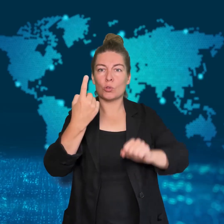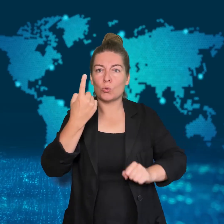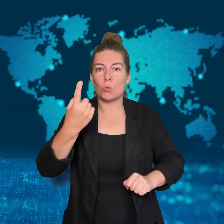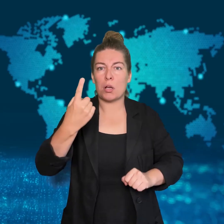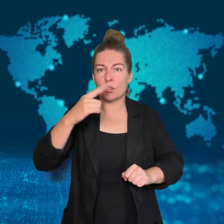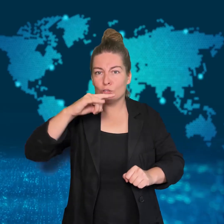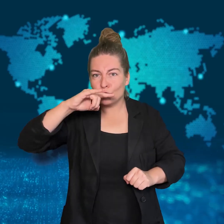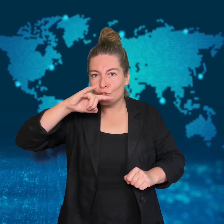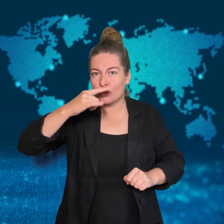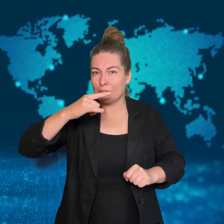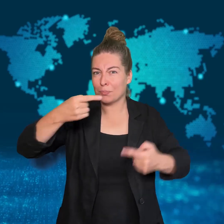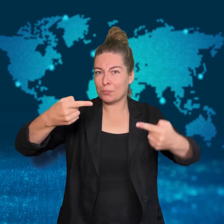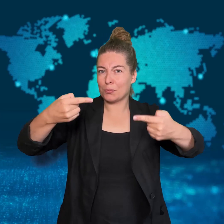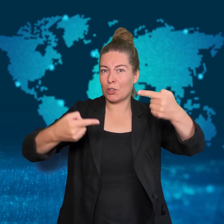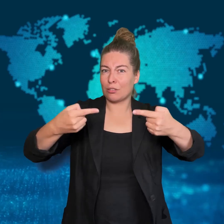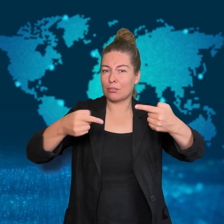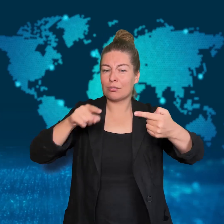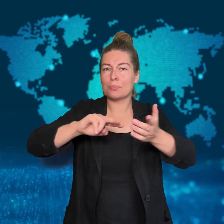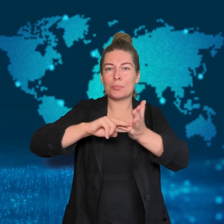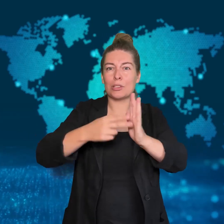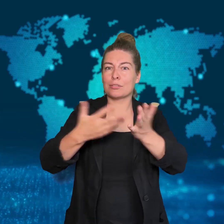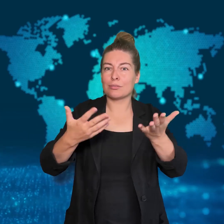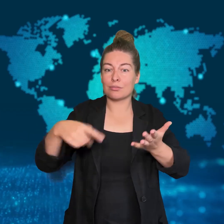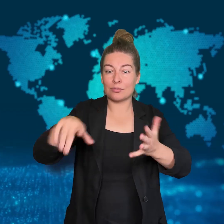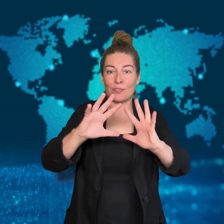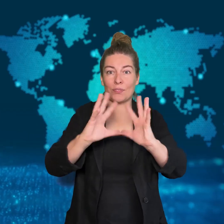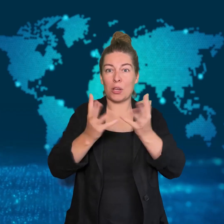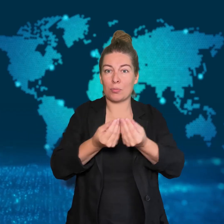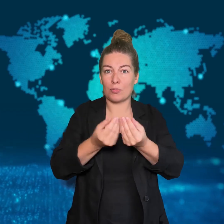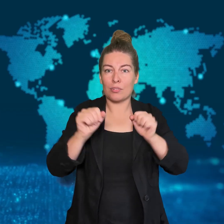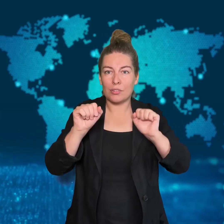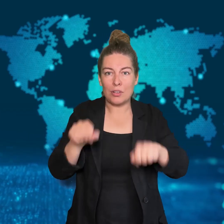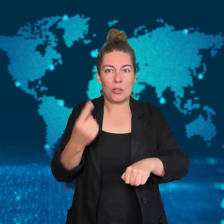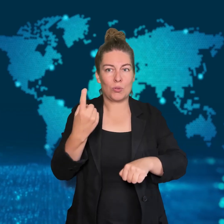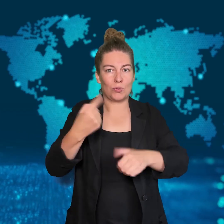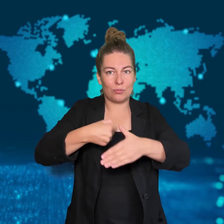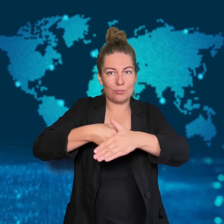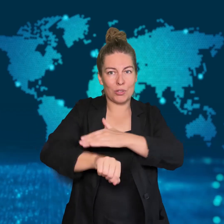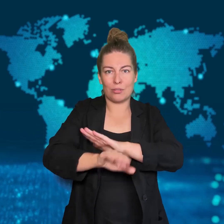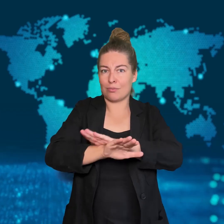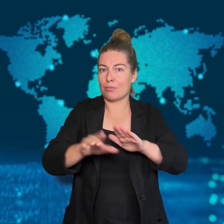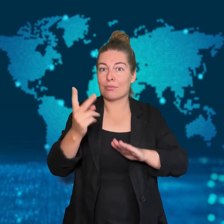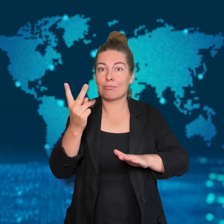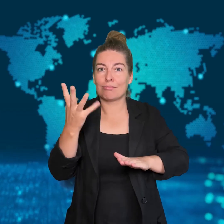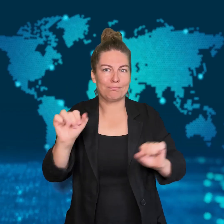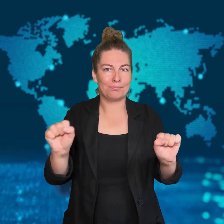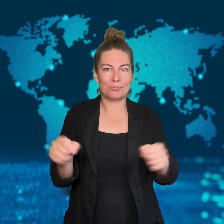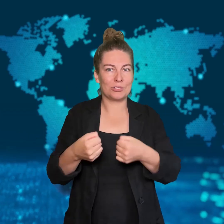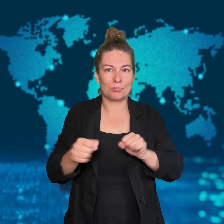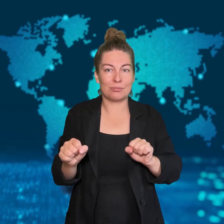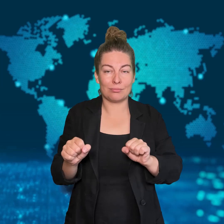When the country had a one-child policy,